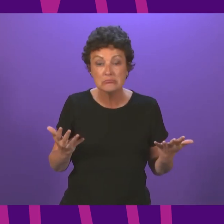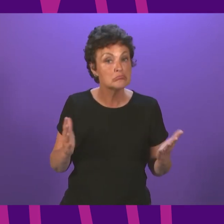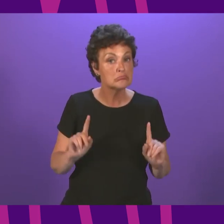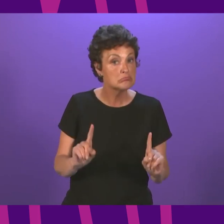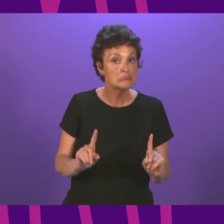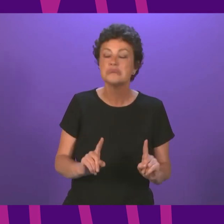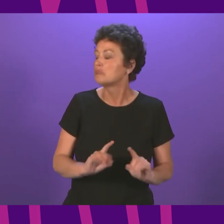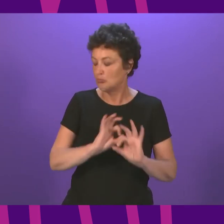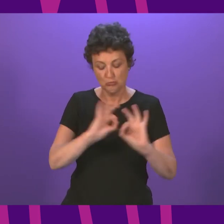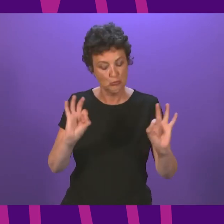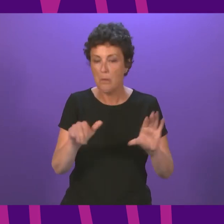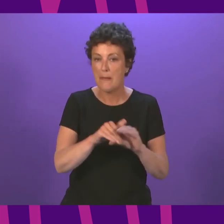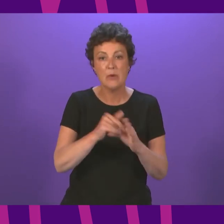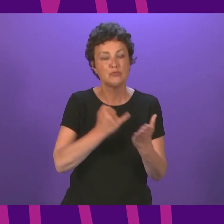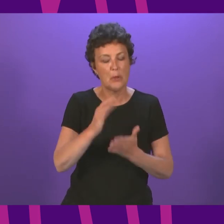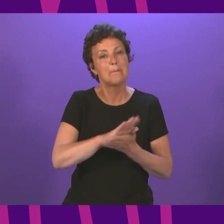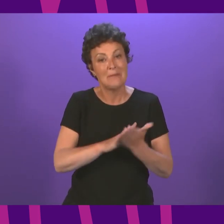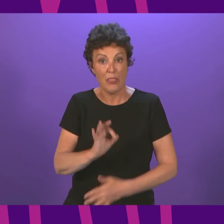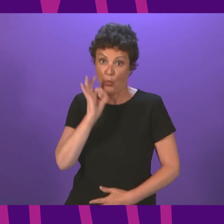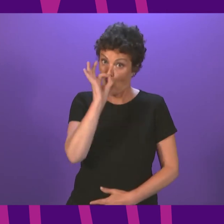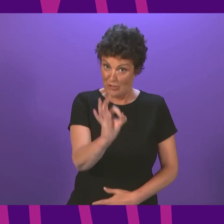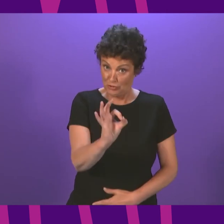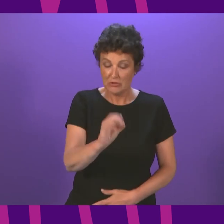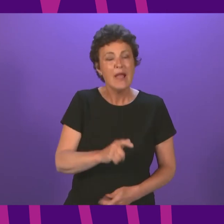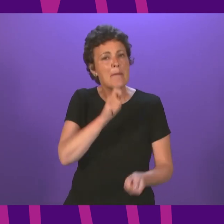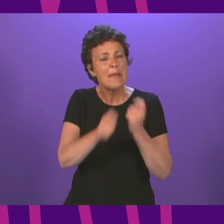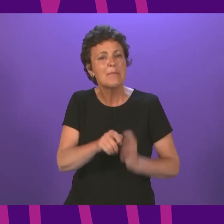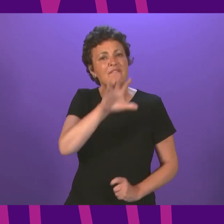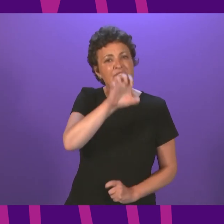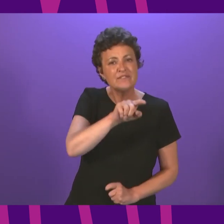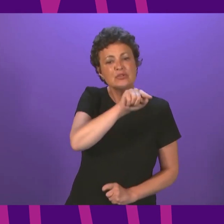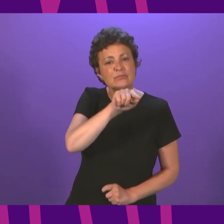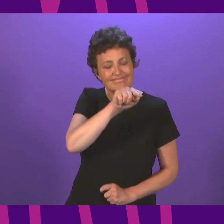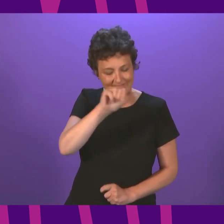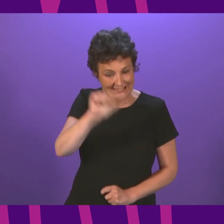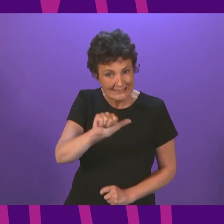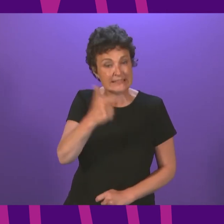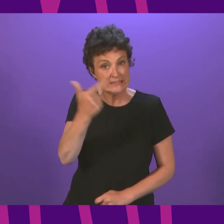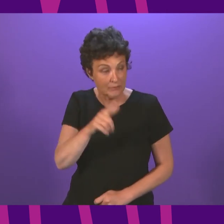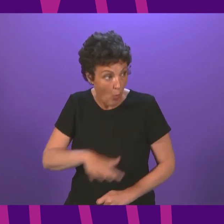He was rightly accorded an honour that he cherished enormously, which was to be made